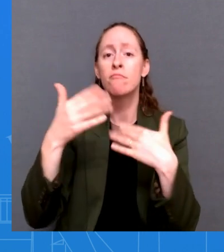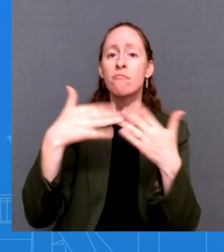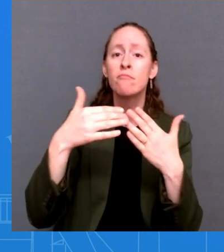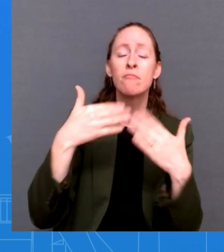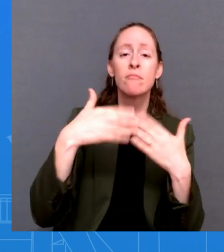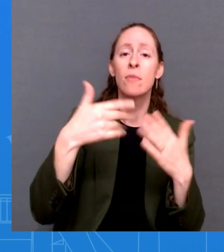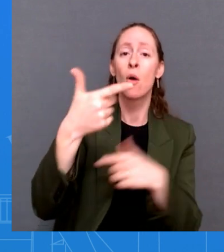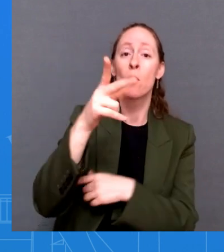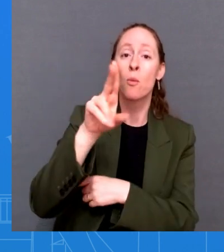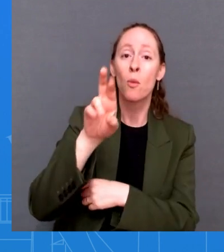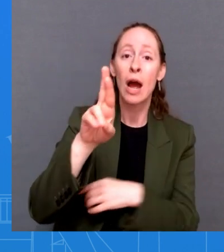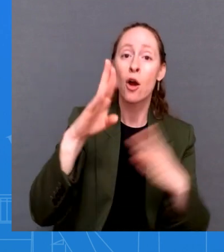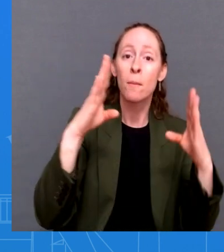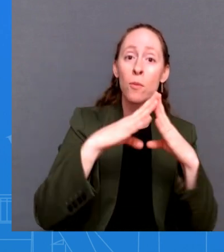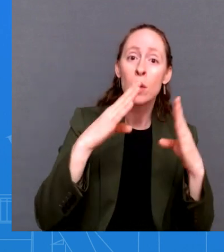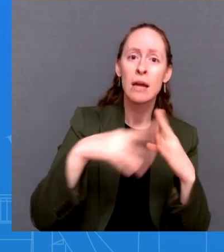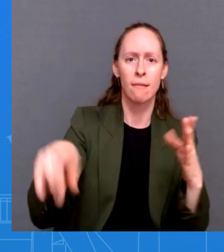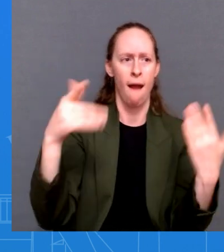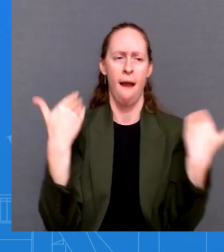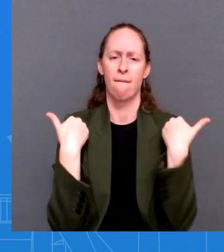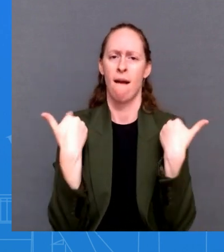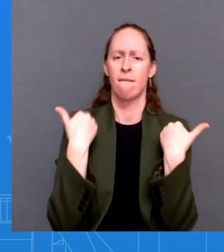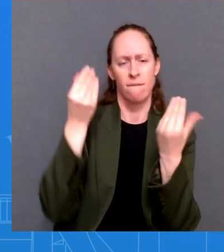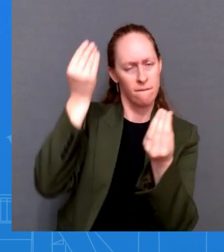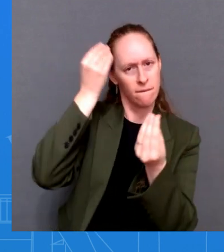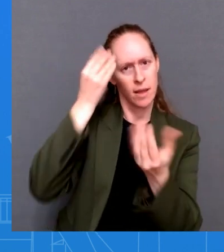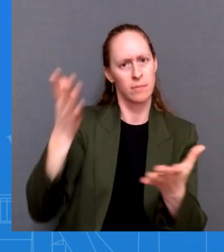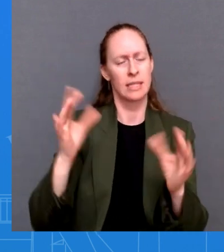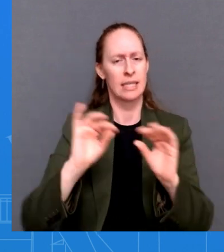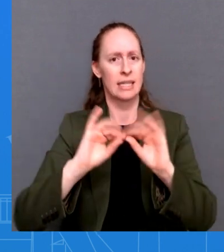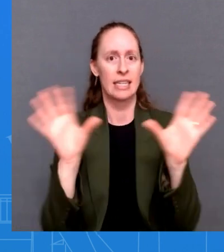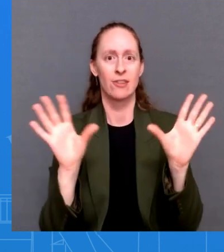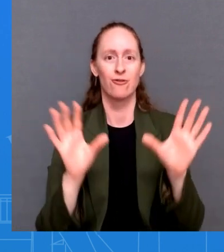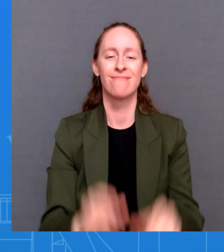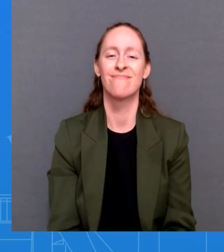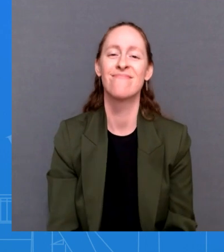and the epidemiology further informed our advice to prevent monkeypox.